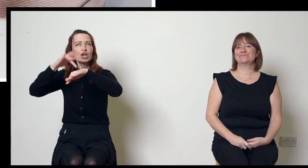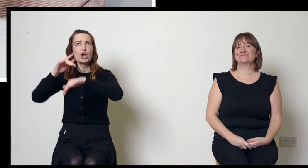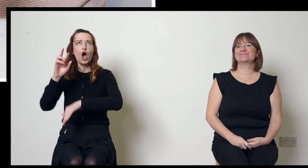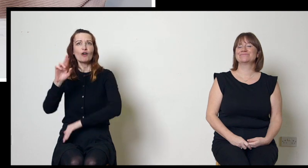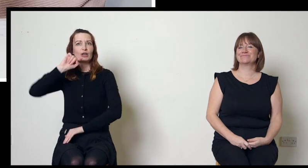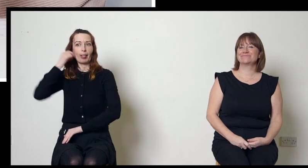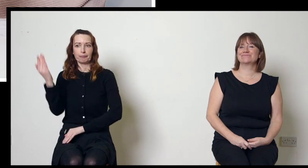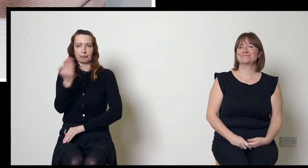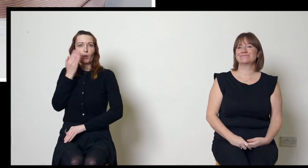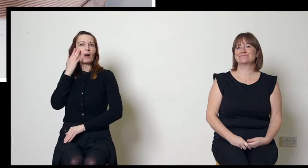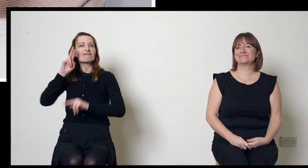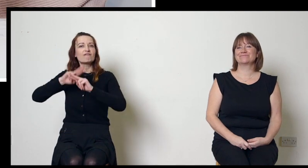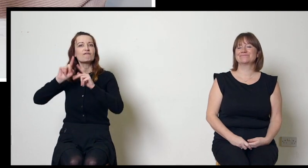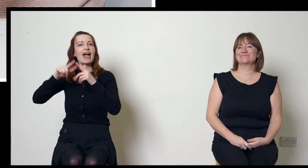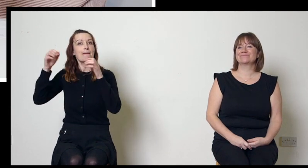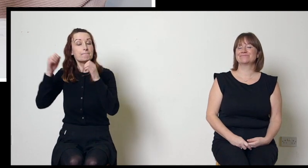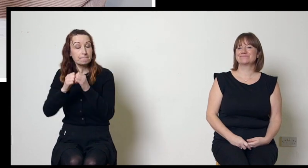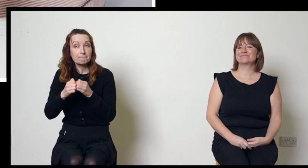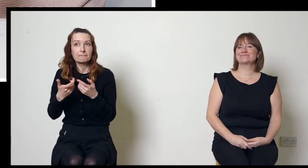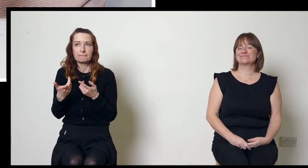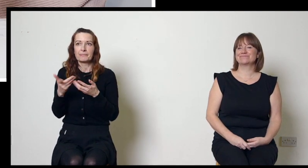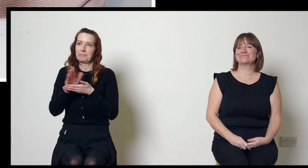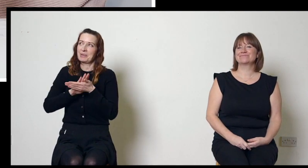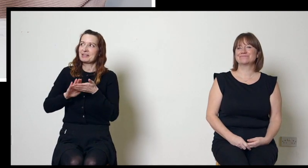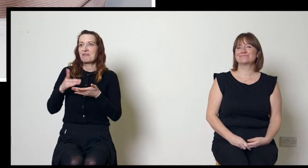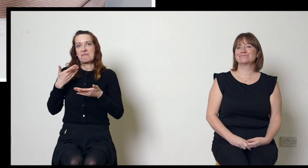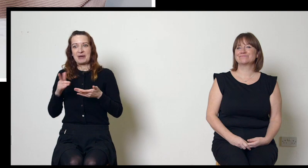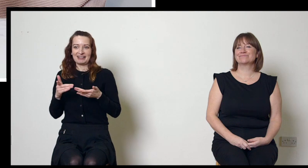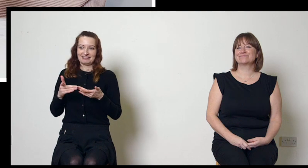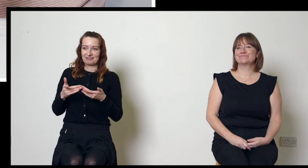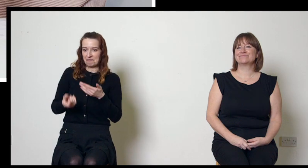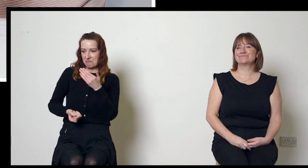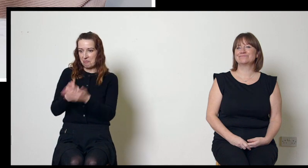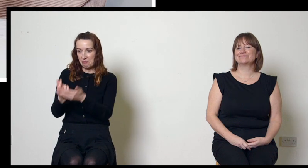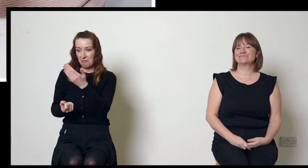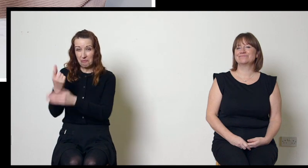So yeah, and we were just able to make… you know, take chances on stuff that maybe we wouldn't do normally.